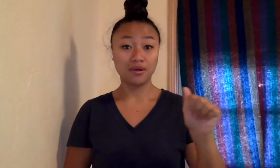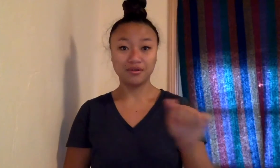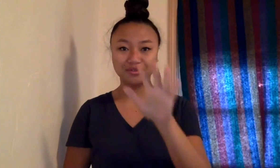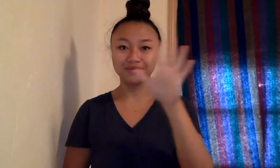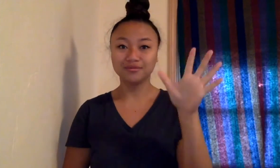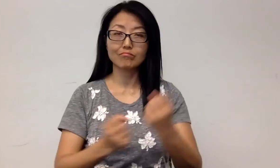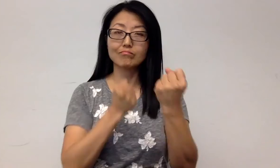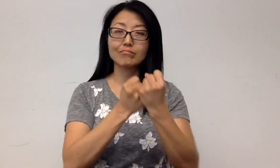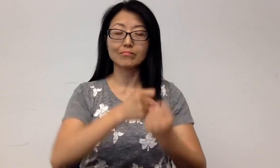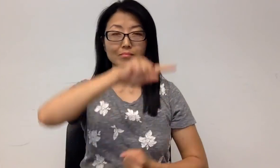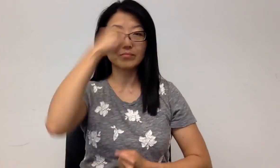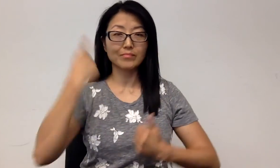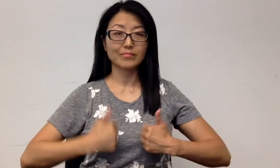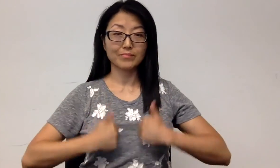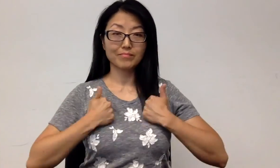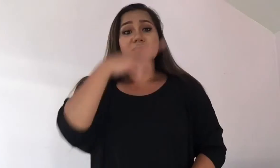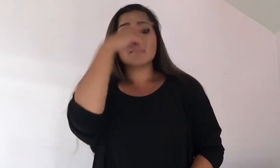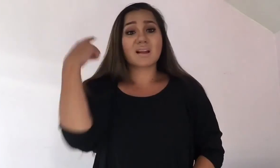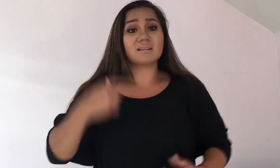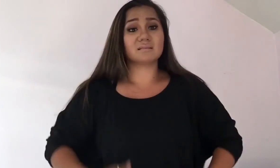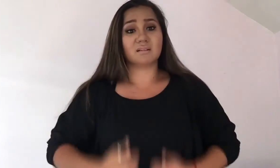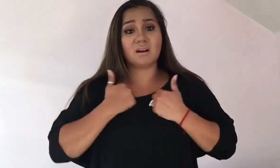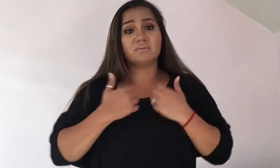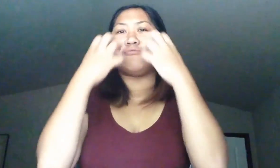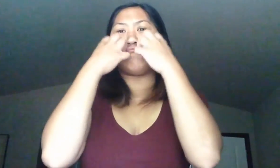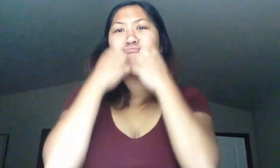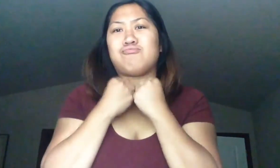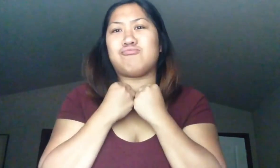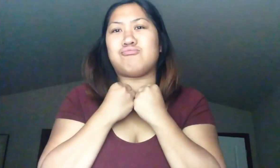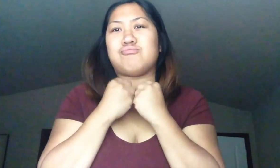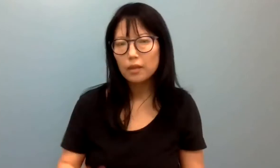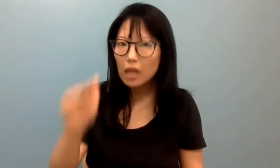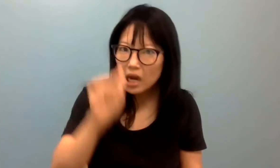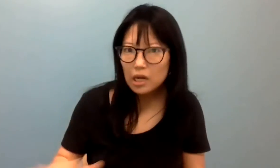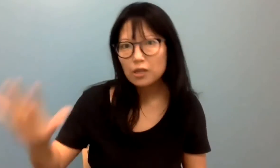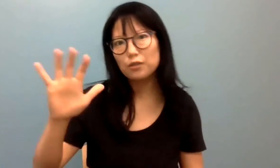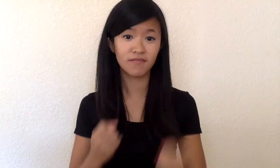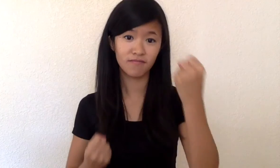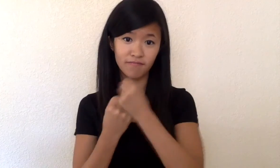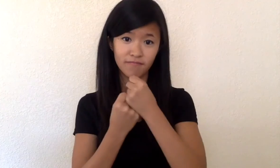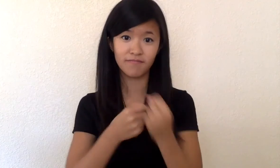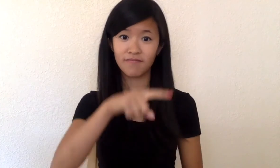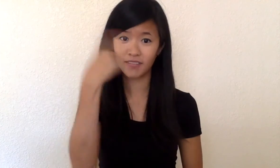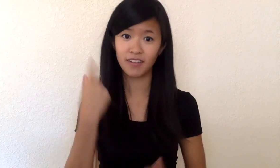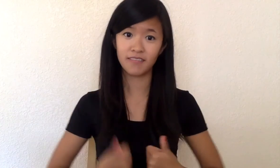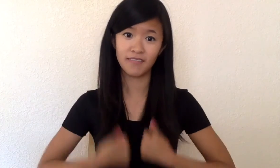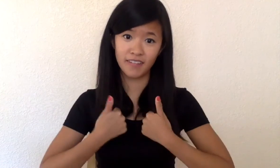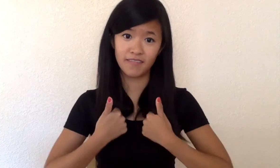Asians for Black Lives. Black Lives Matter. Asians for Black Lives.